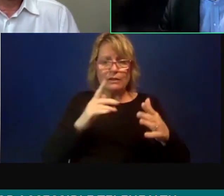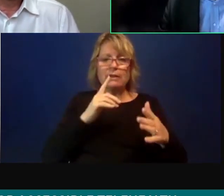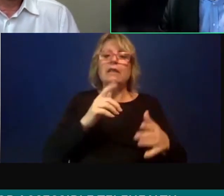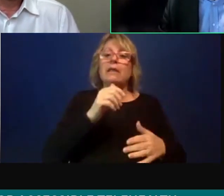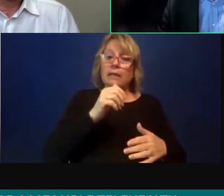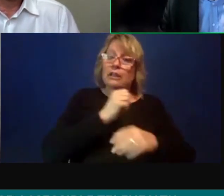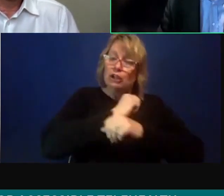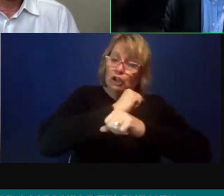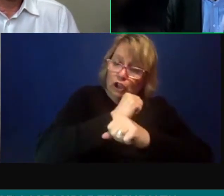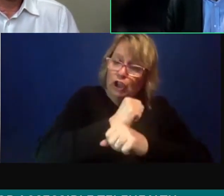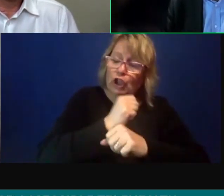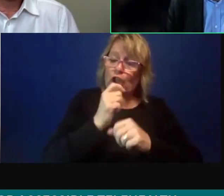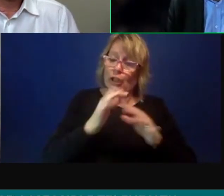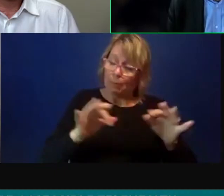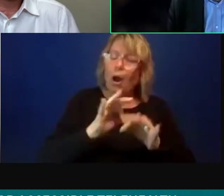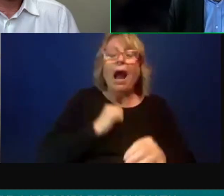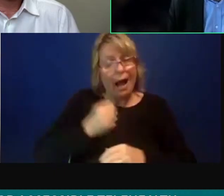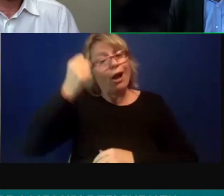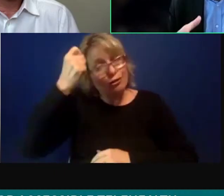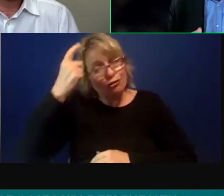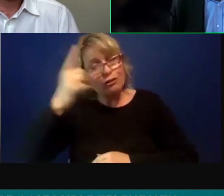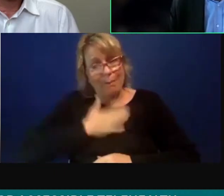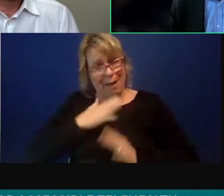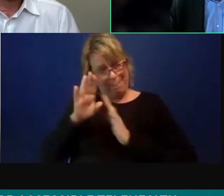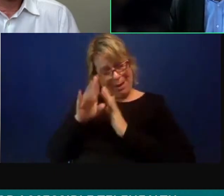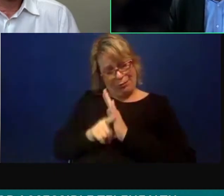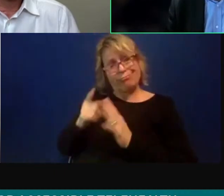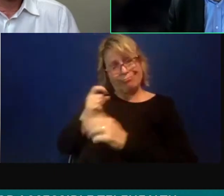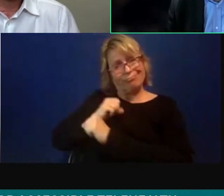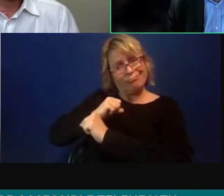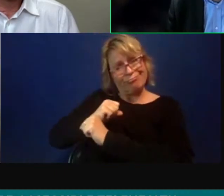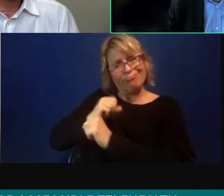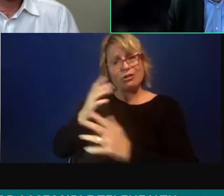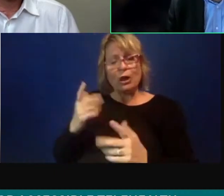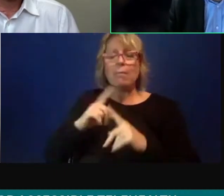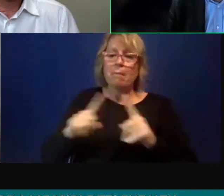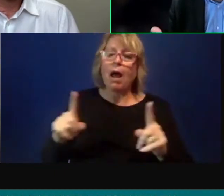dictates that I understand about security. However, we should figure out a way to step